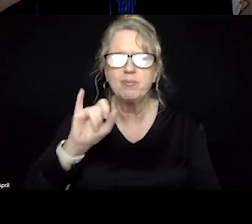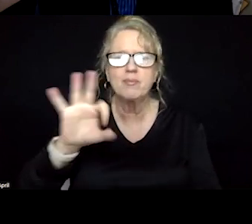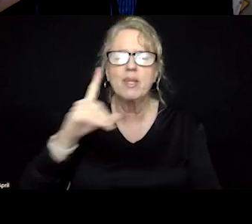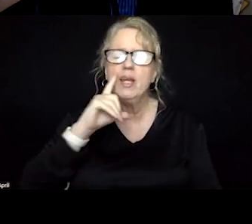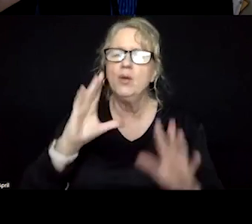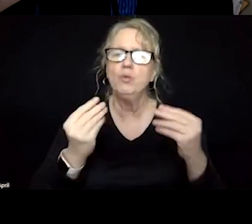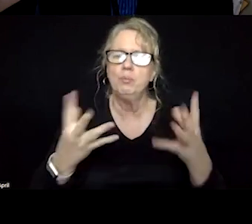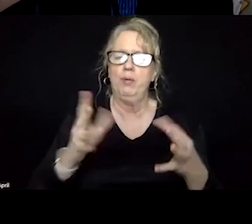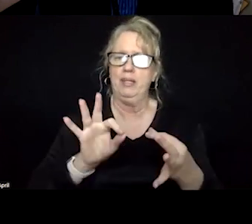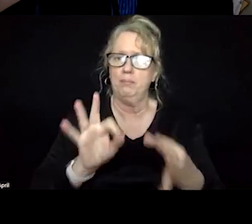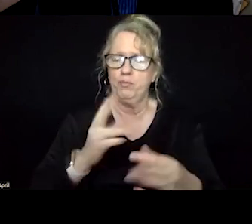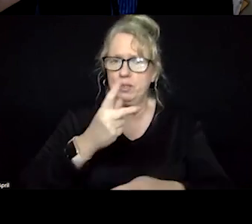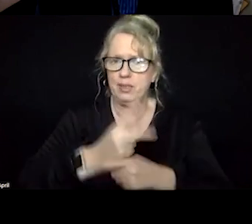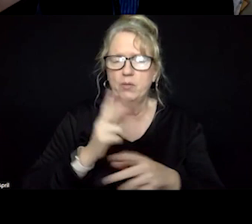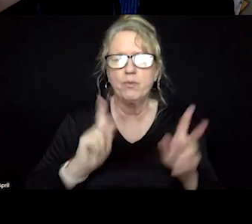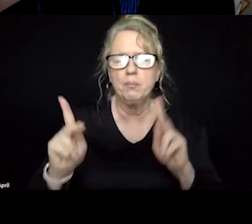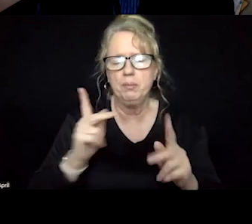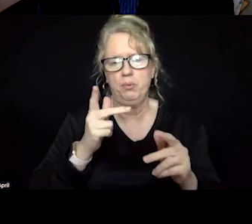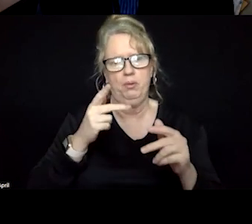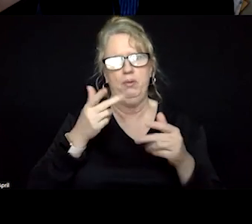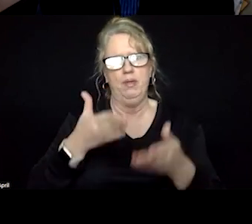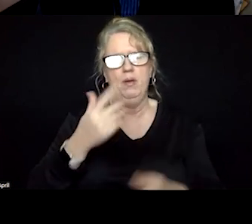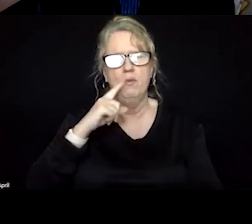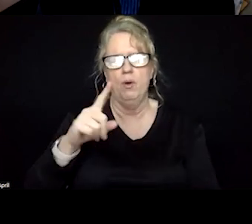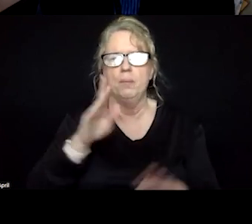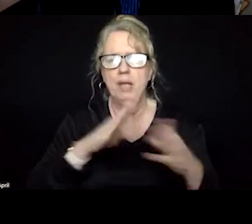PERFECT FOR PEOPLE IN BEHAVIORAL HEALTH, WE WOULD HAVE ZERO SUICIDE.